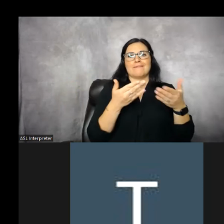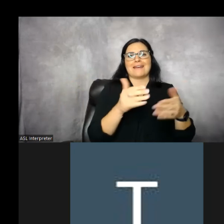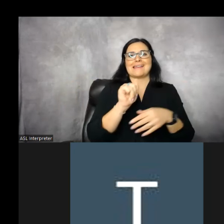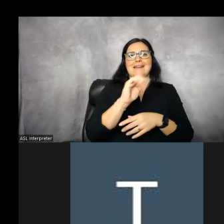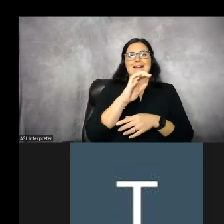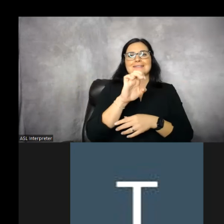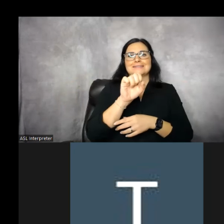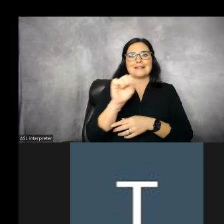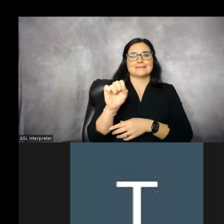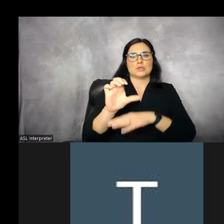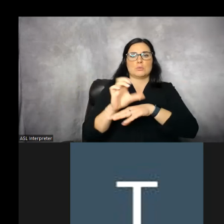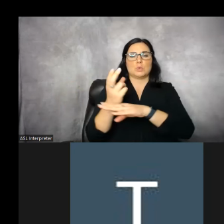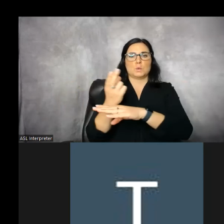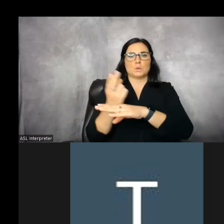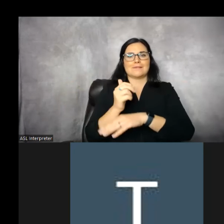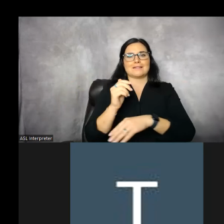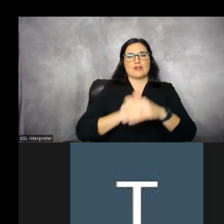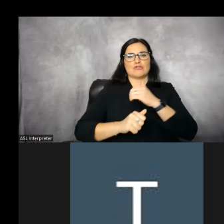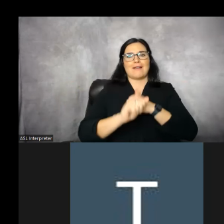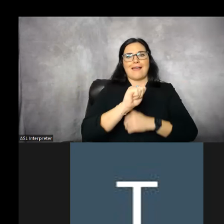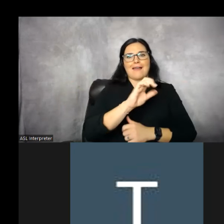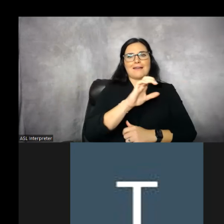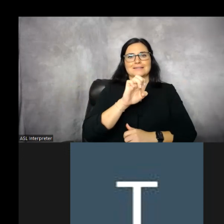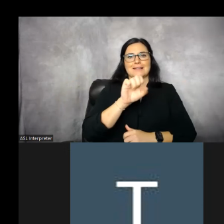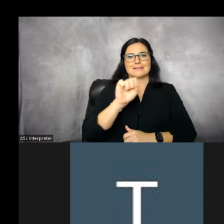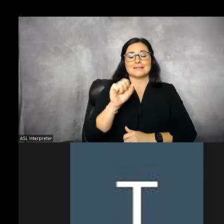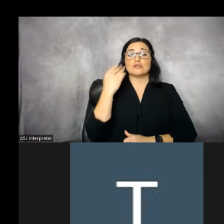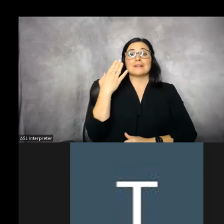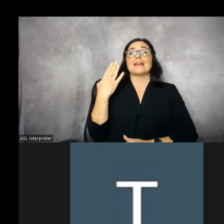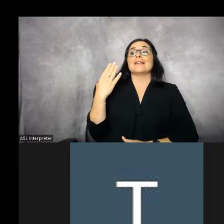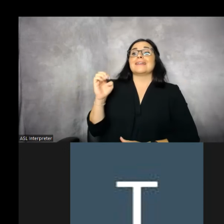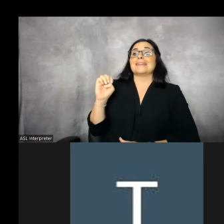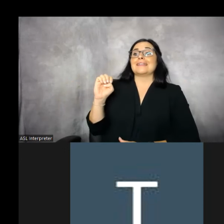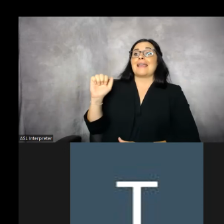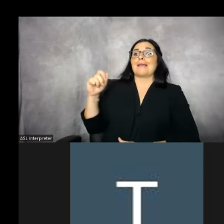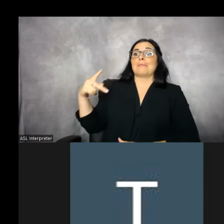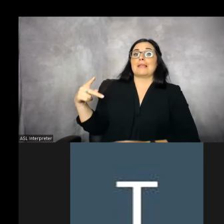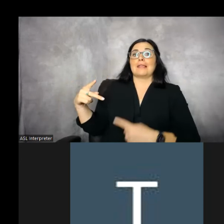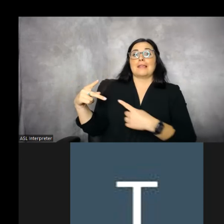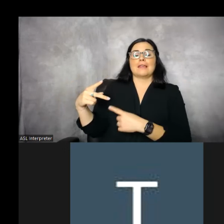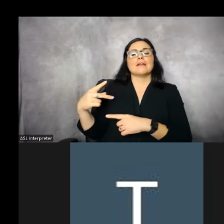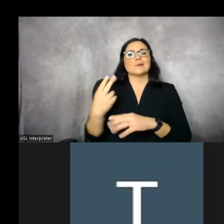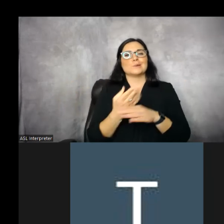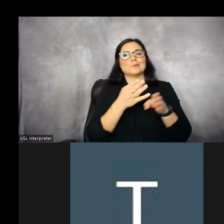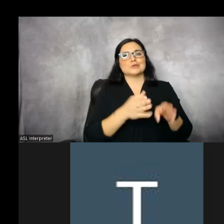In the context of EEAAPs, it's really most often, users will have their own devices